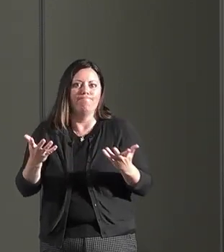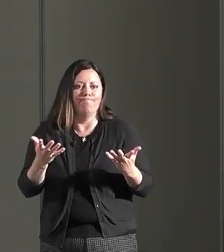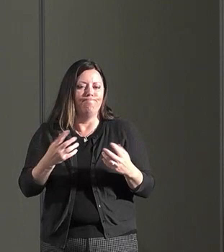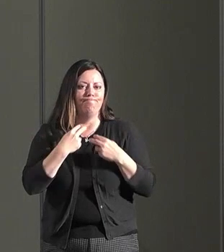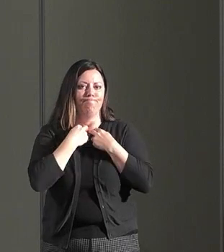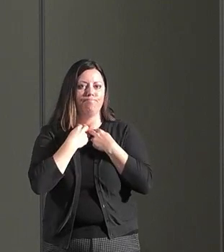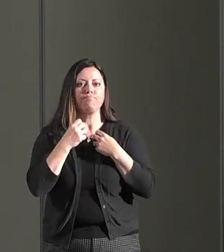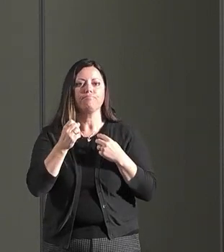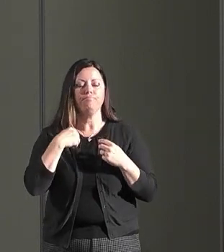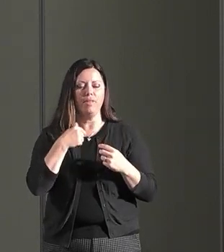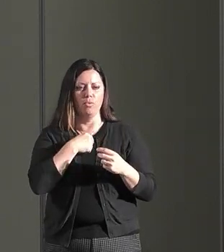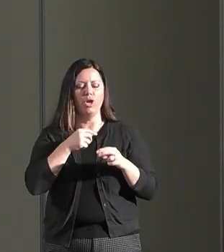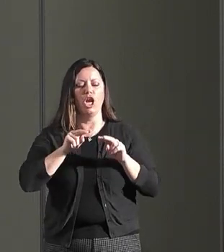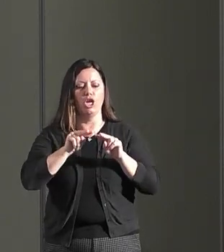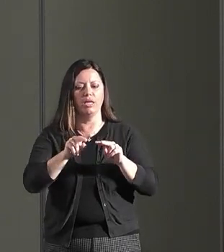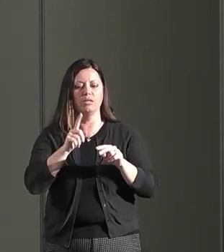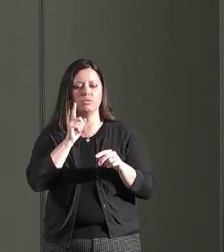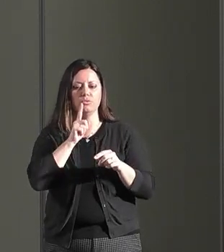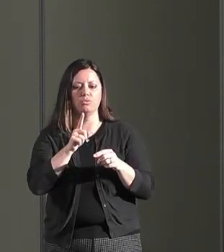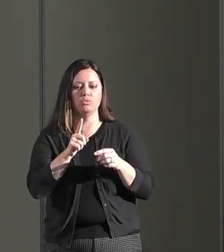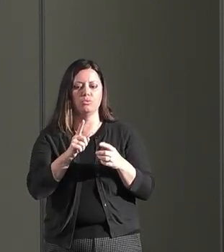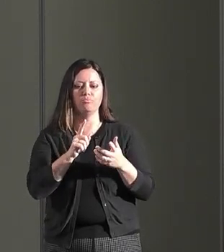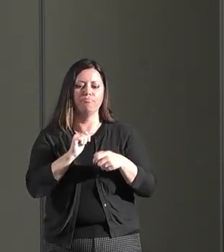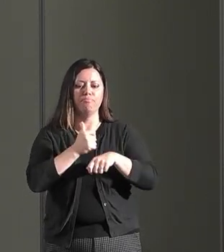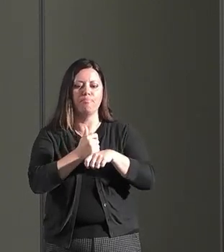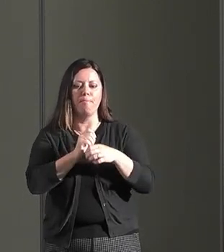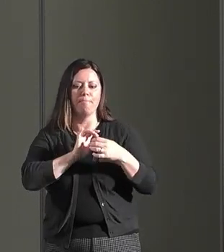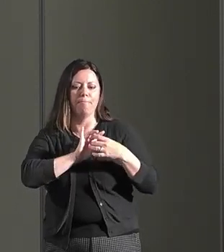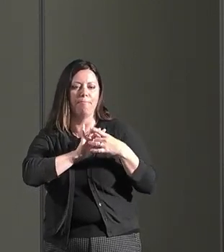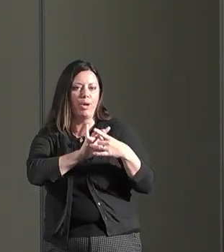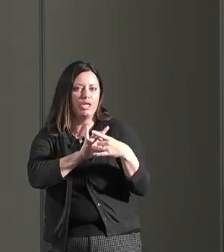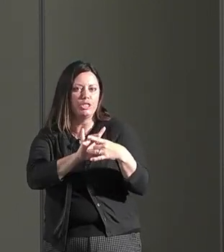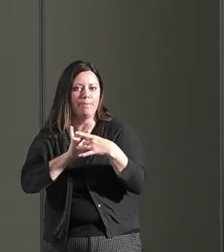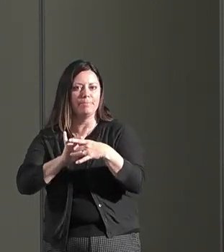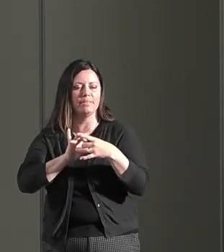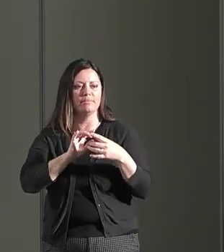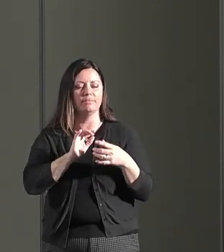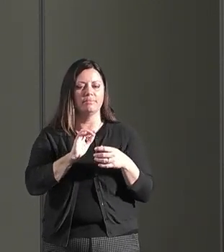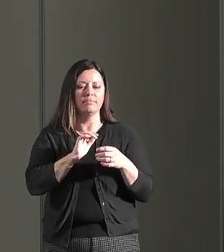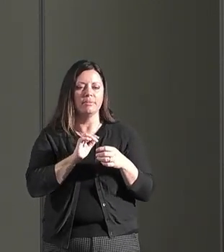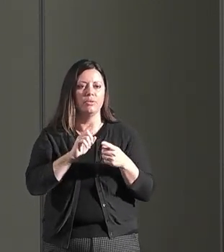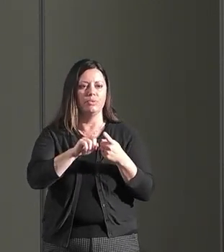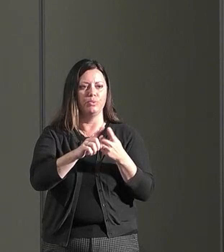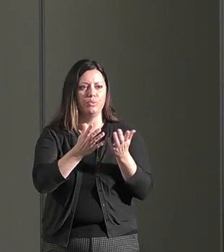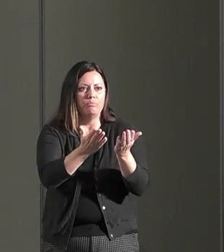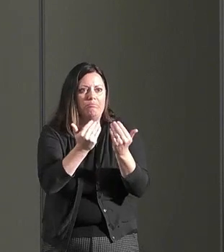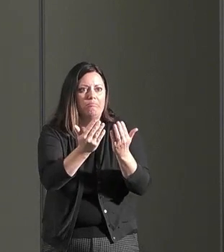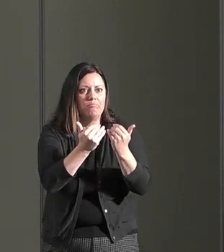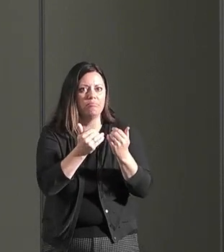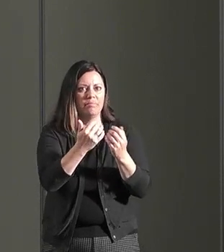looking into identifying partnerships to kind of, like, get more feedback from these key